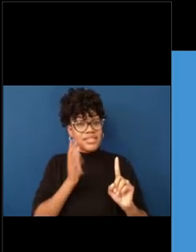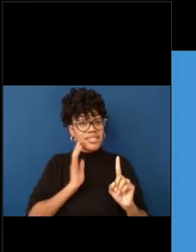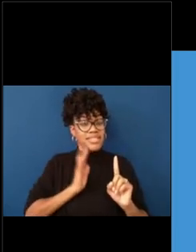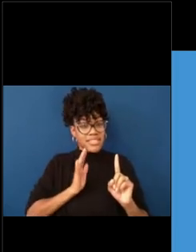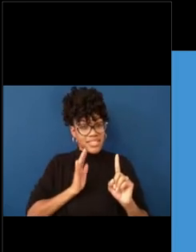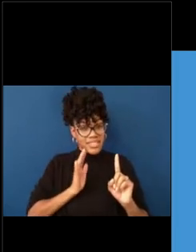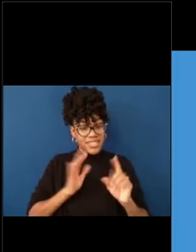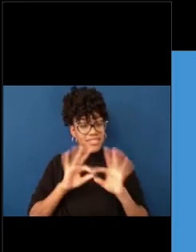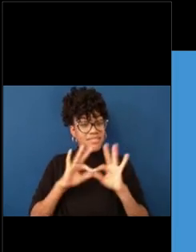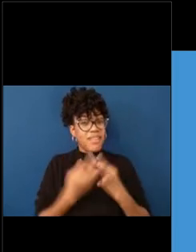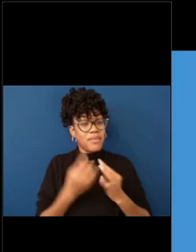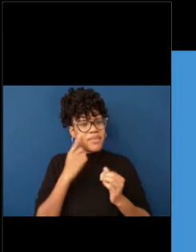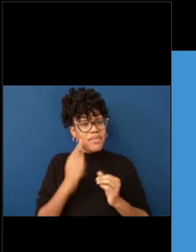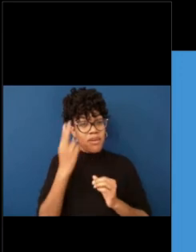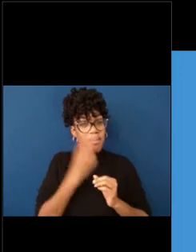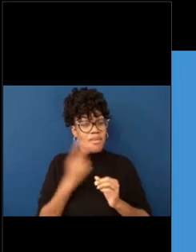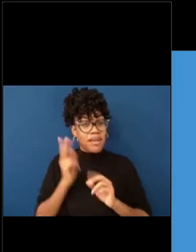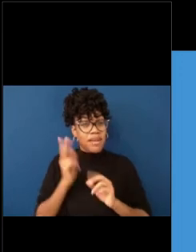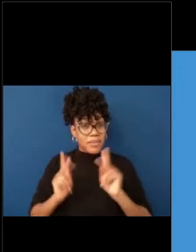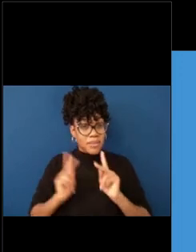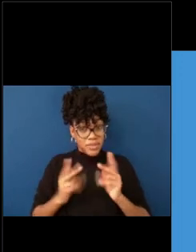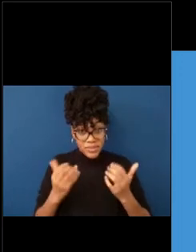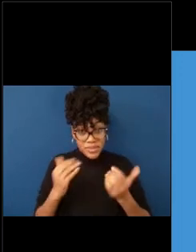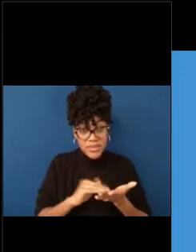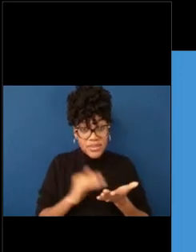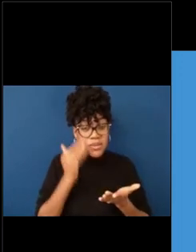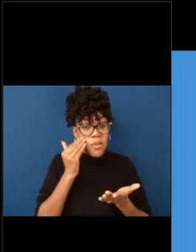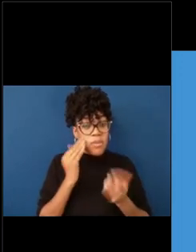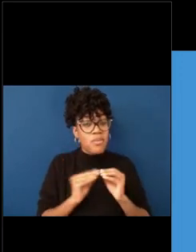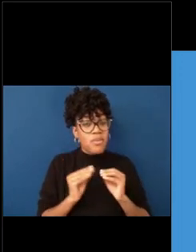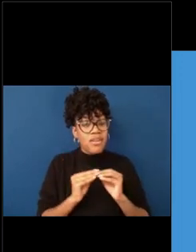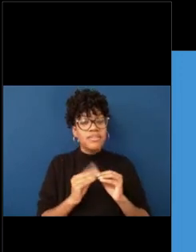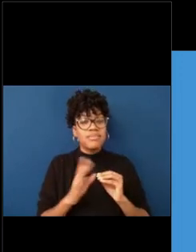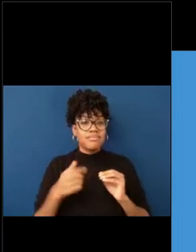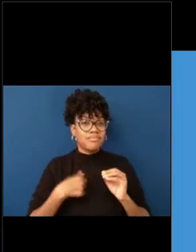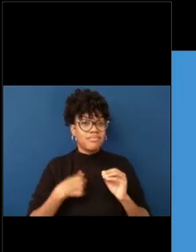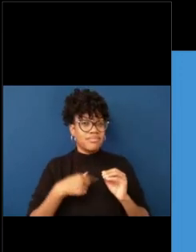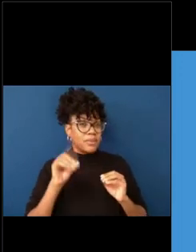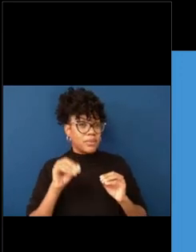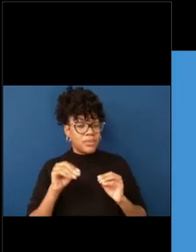I do, but before we continue our journey, let's see if there are any questions, Kathy.